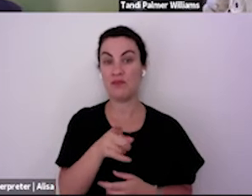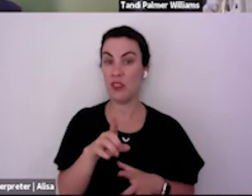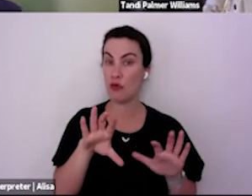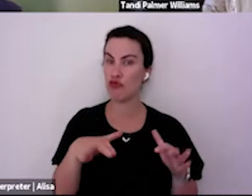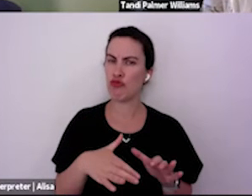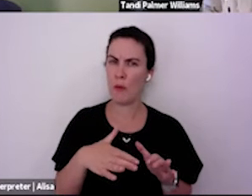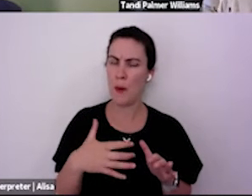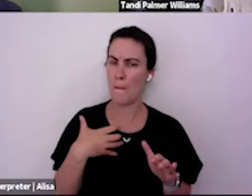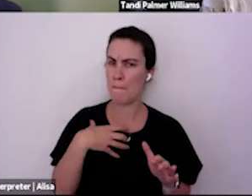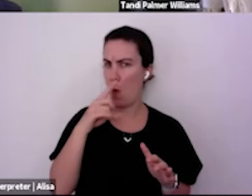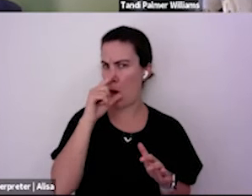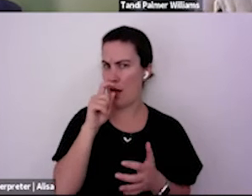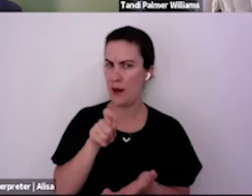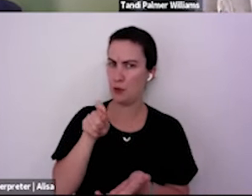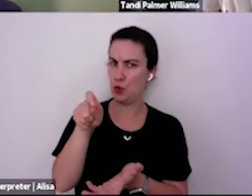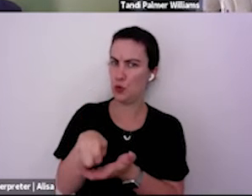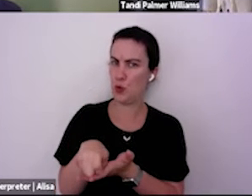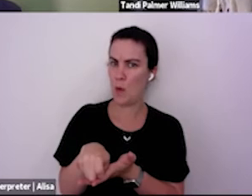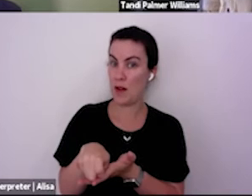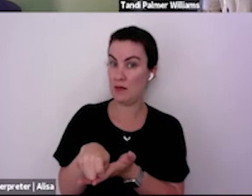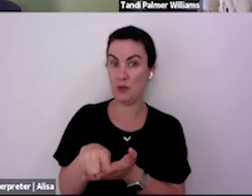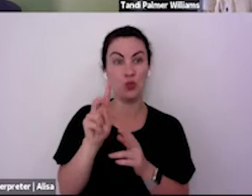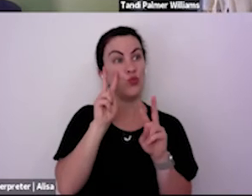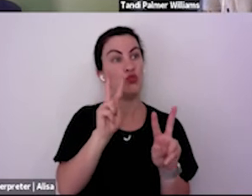I thought I would just mention that.